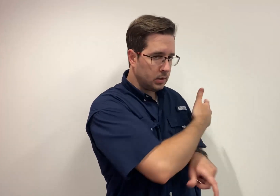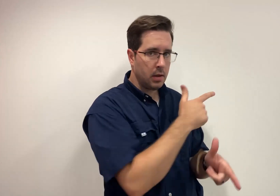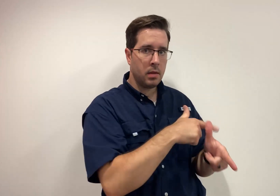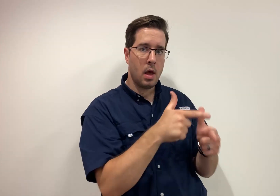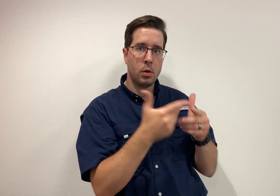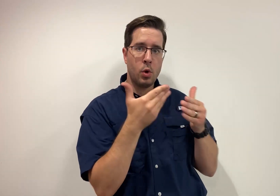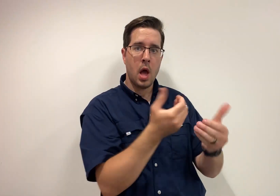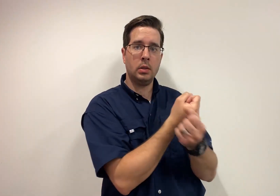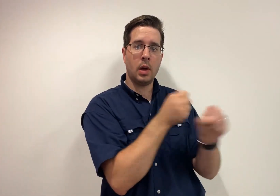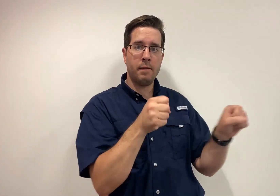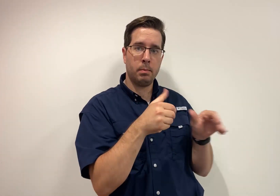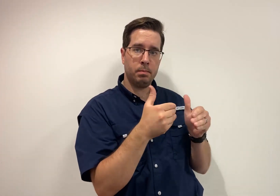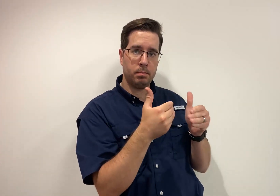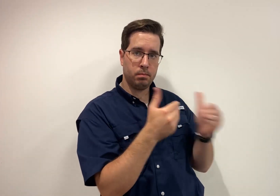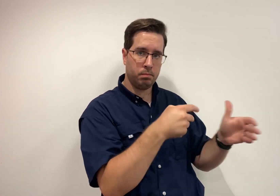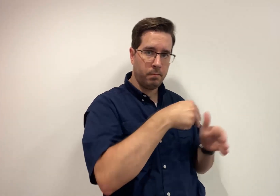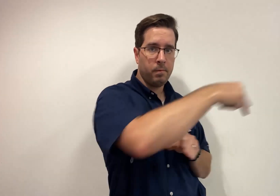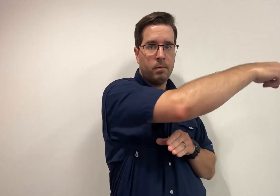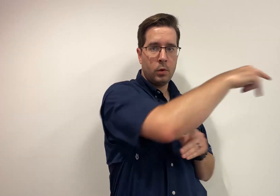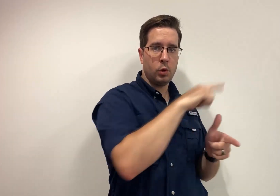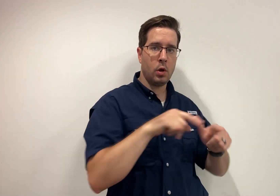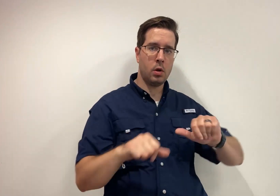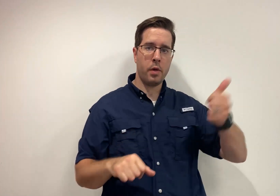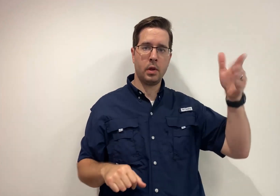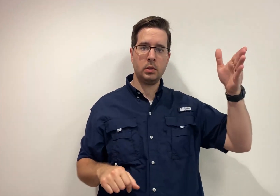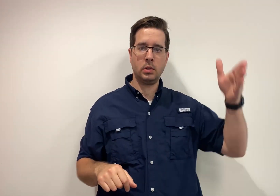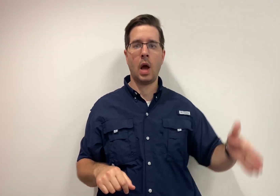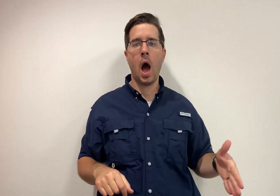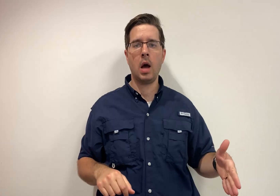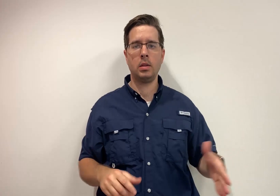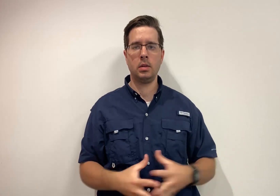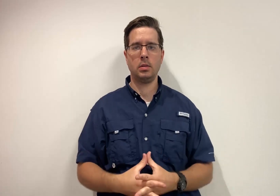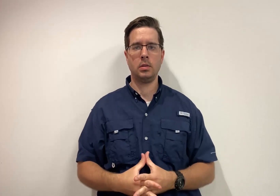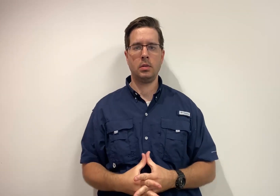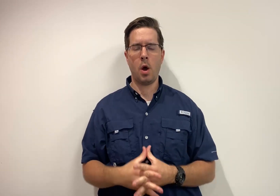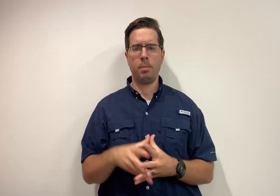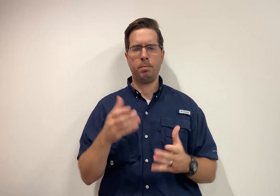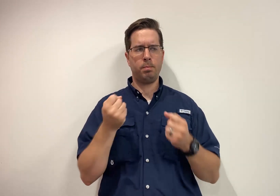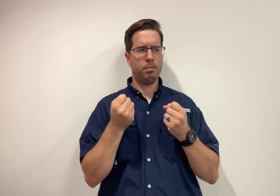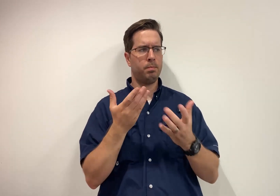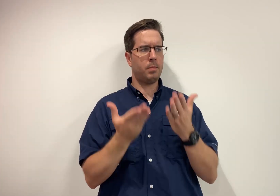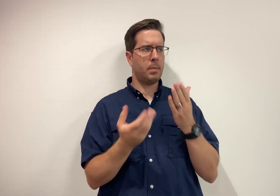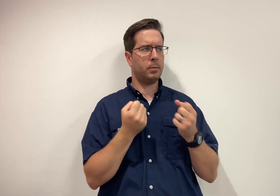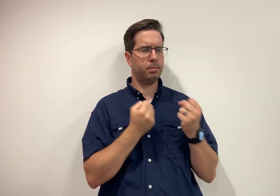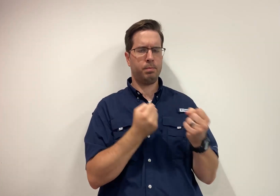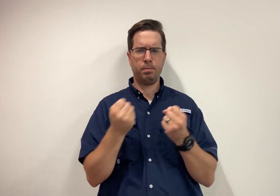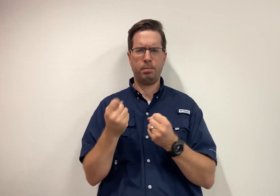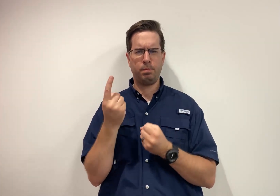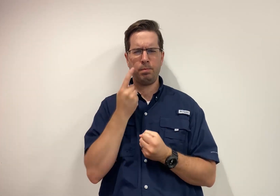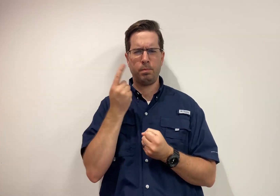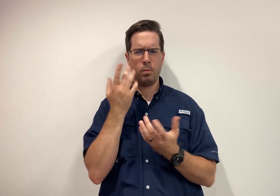so they could safely cross the street. You are probably wondering,